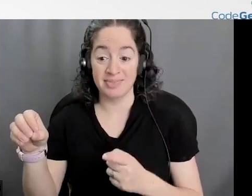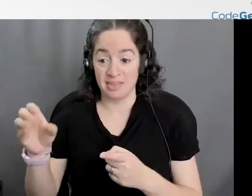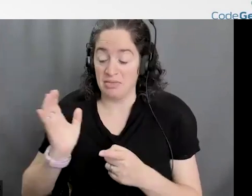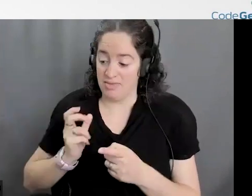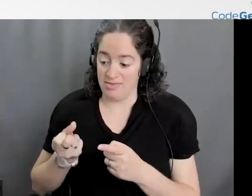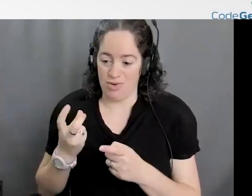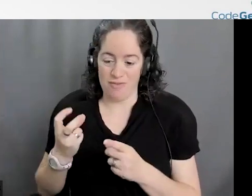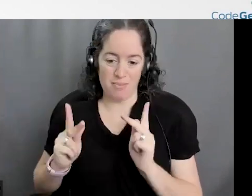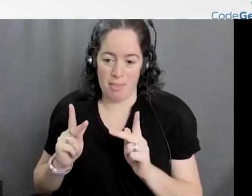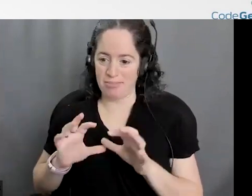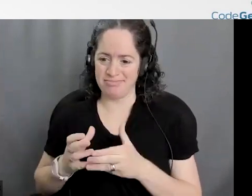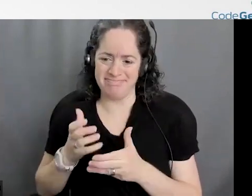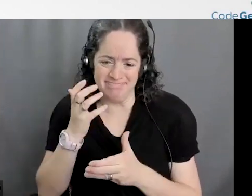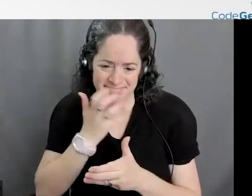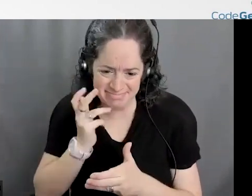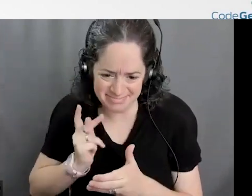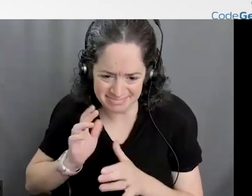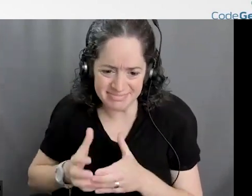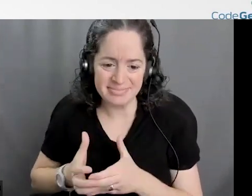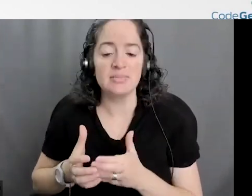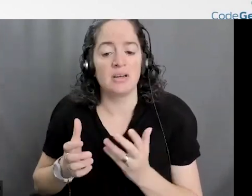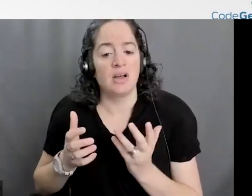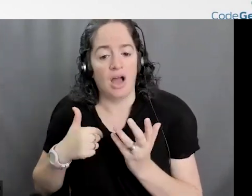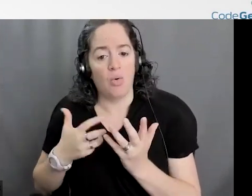my job is to help us be the best we can be every day.